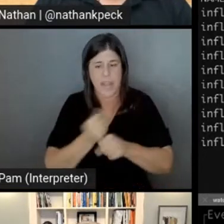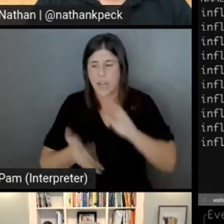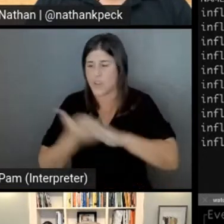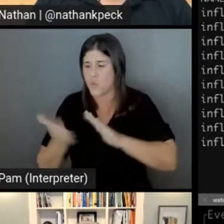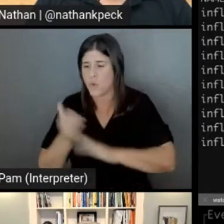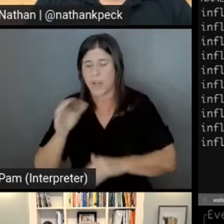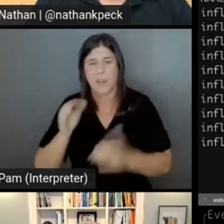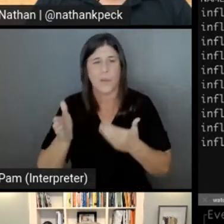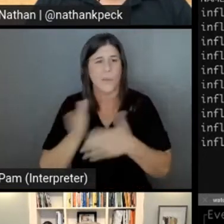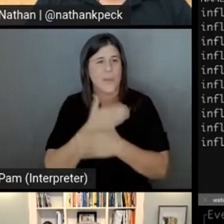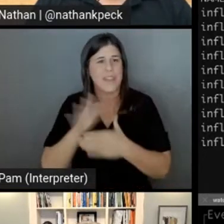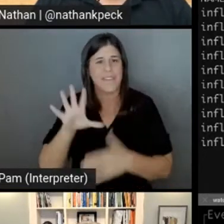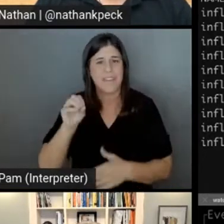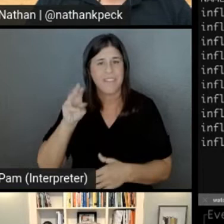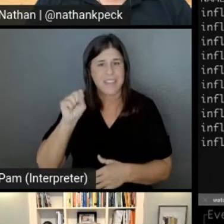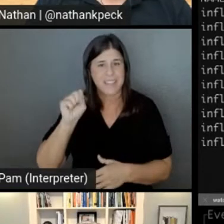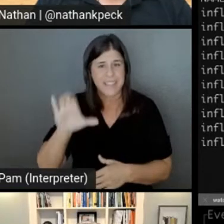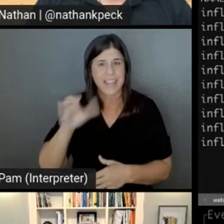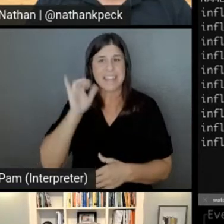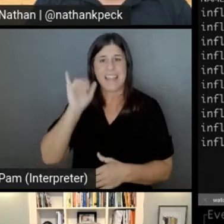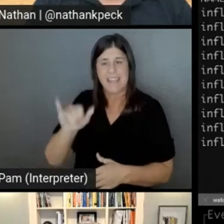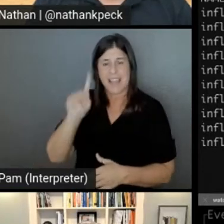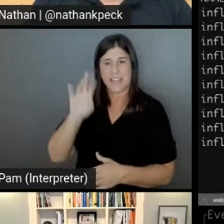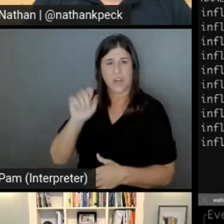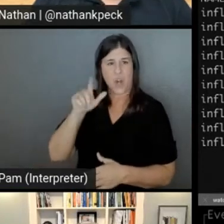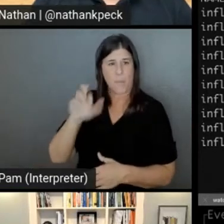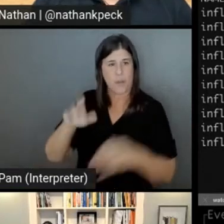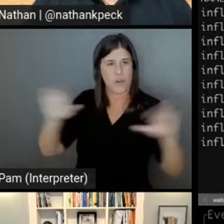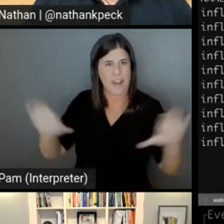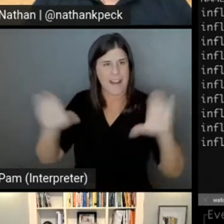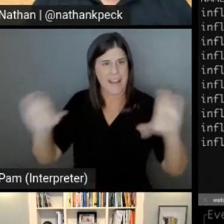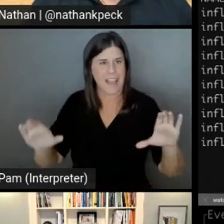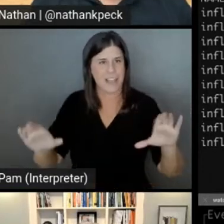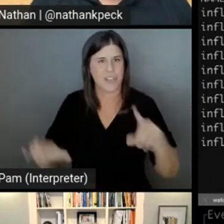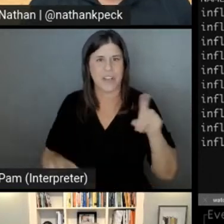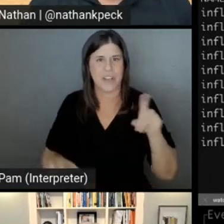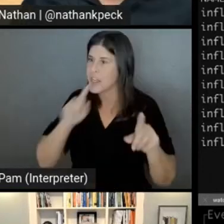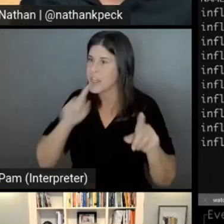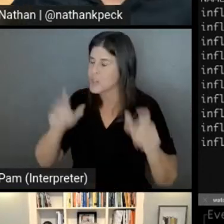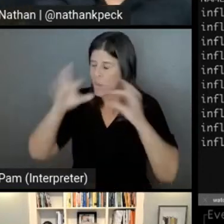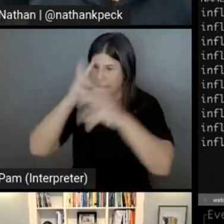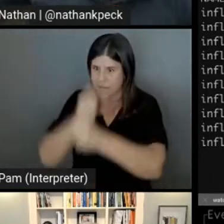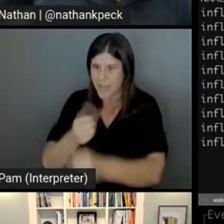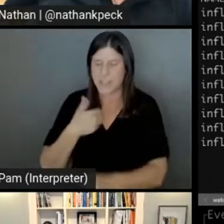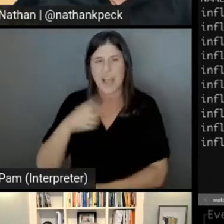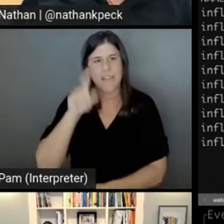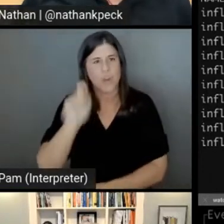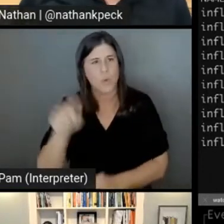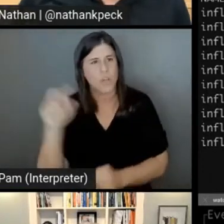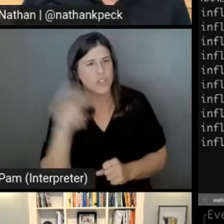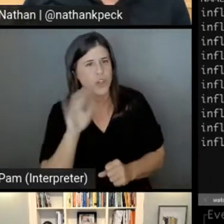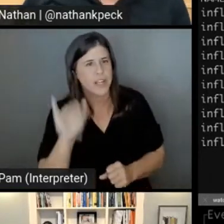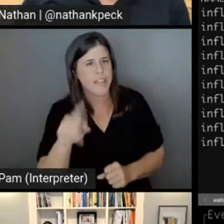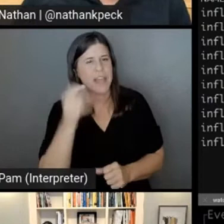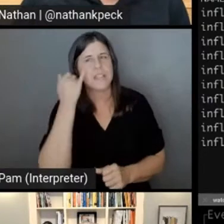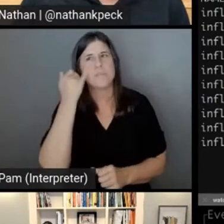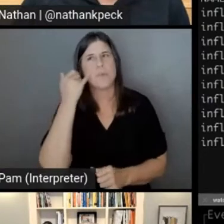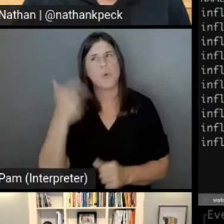and that's that's Karpenter in action. This is really fascinating. I do have a question looking at this. What if I want to ensure that my deployment